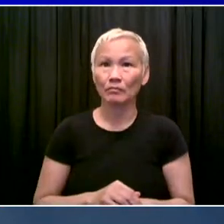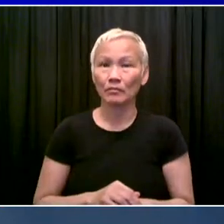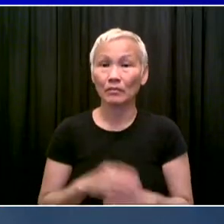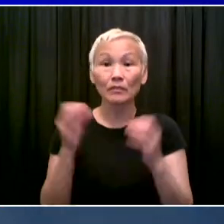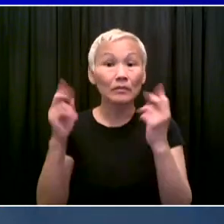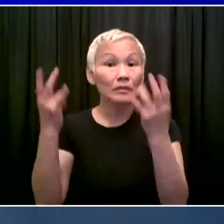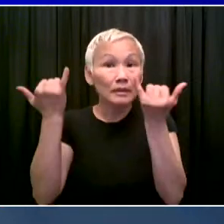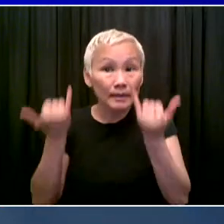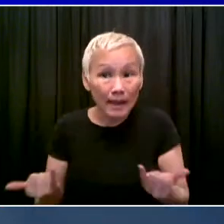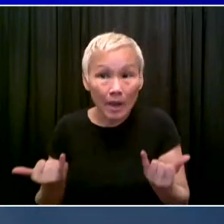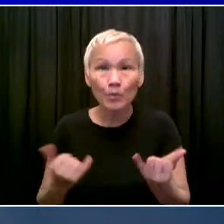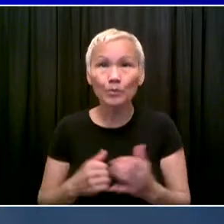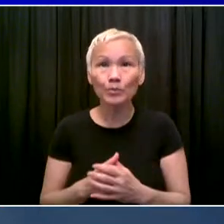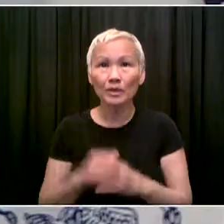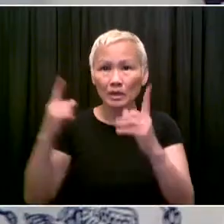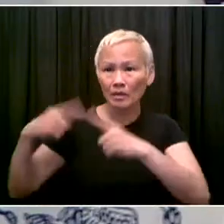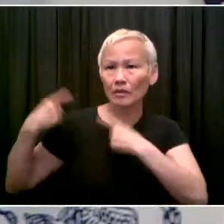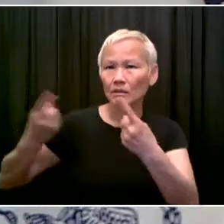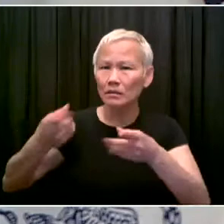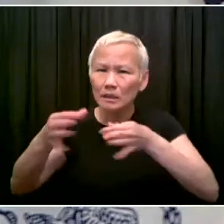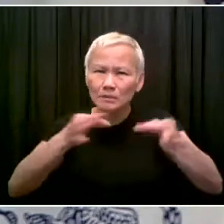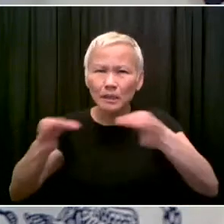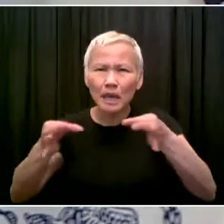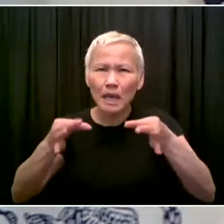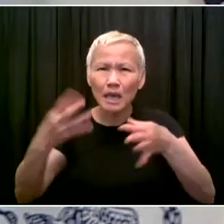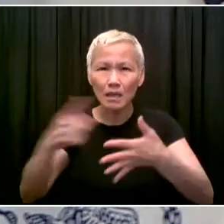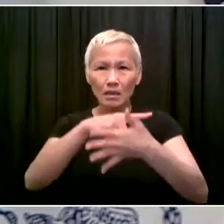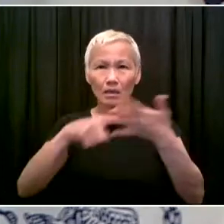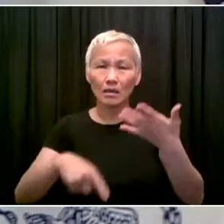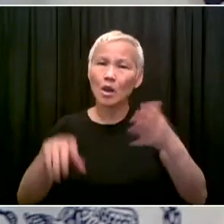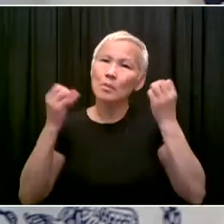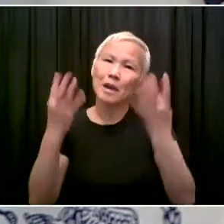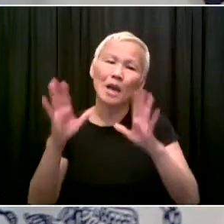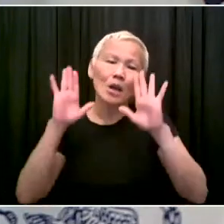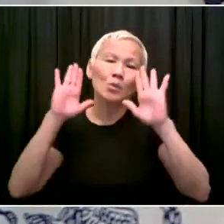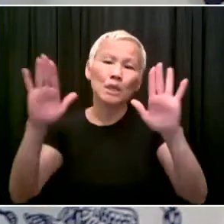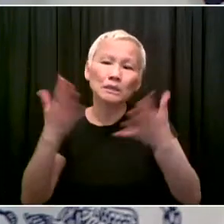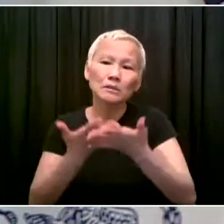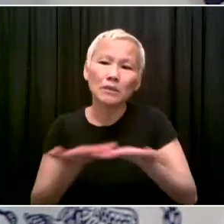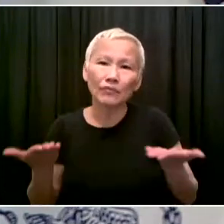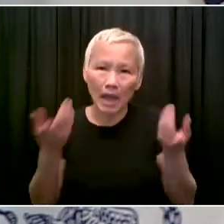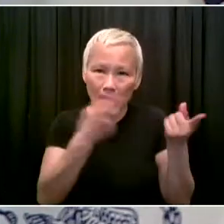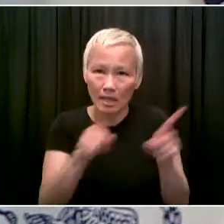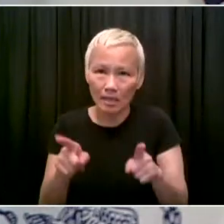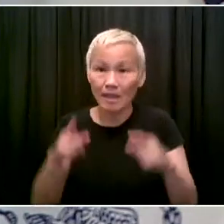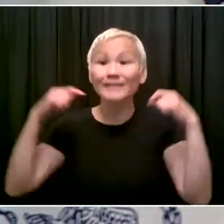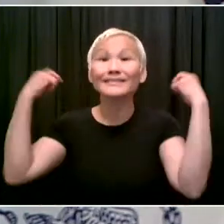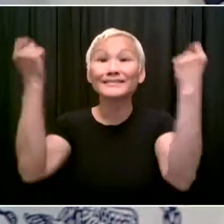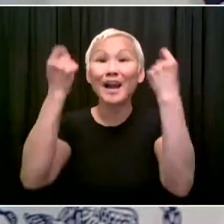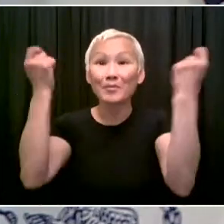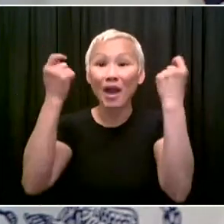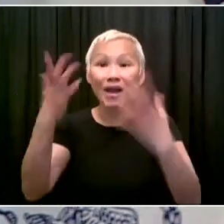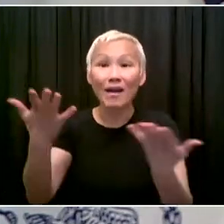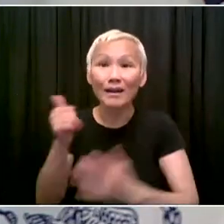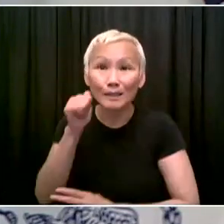TO TAKE US FORWARD. WE HAVE A LOT TO APPRECIATE BECAUSE WE ARE WELL UNDERWAY IN